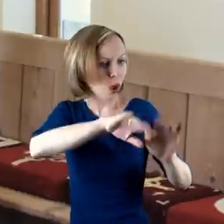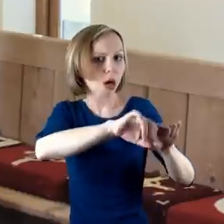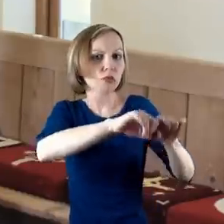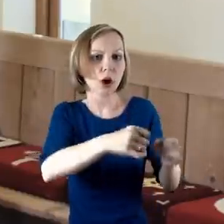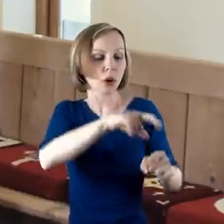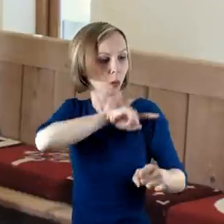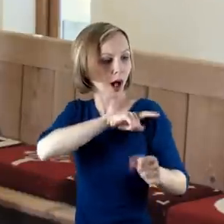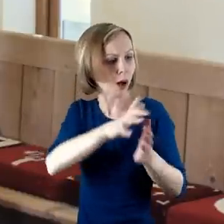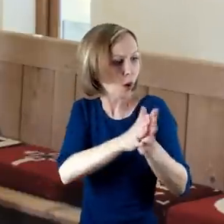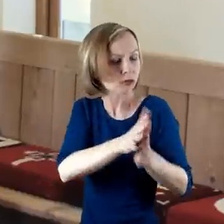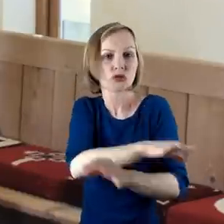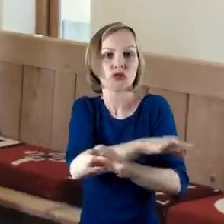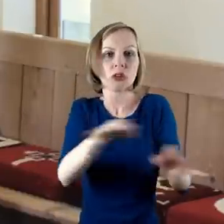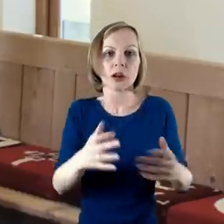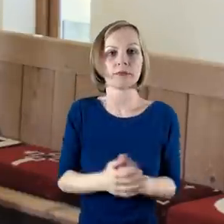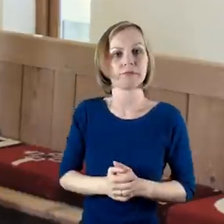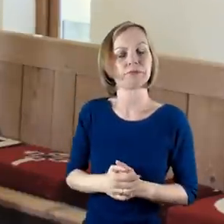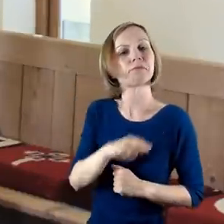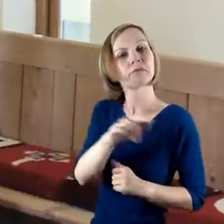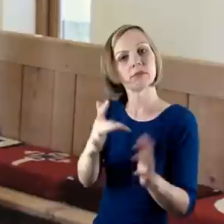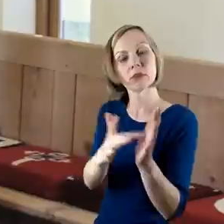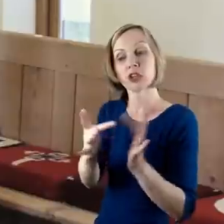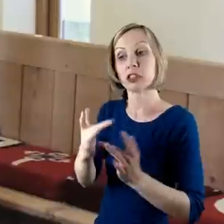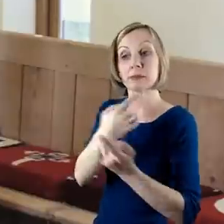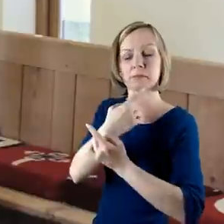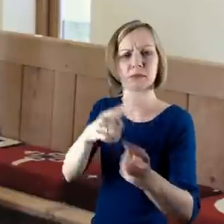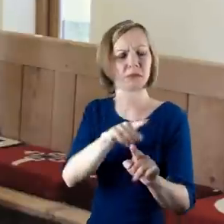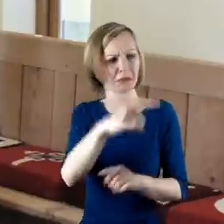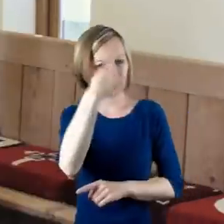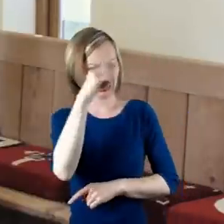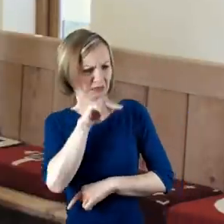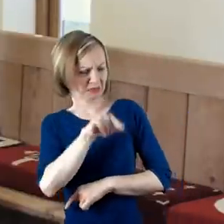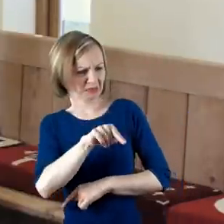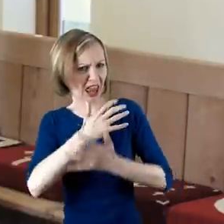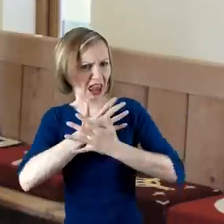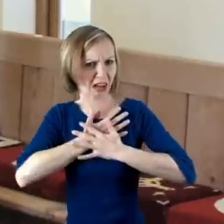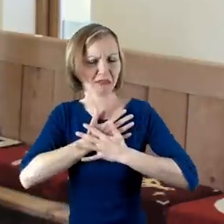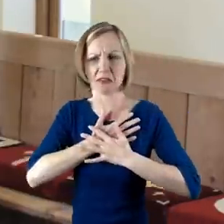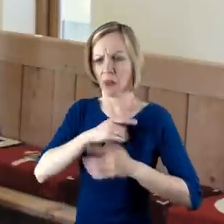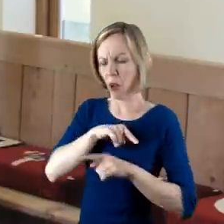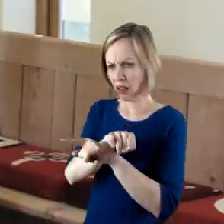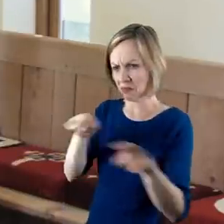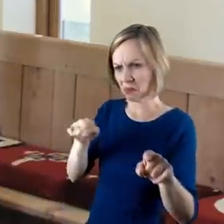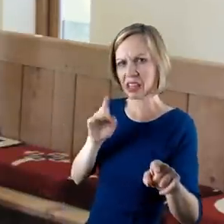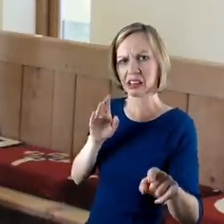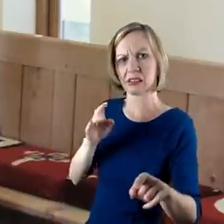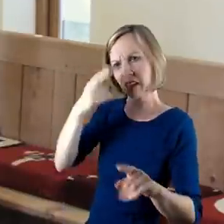You might listen to what Jesus said and think, it doesn't sound very loving to call them hypocrites.